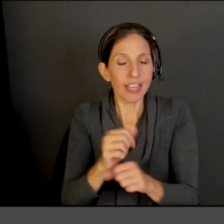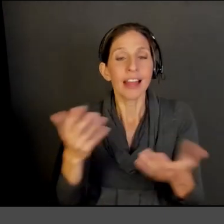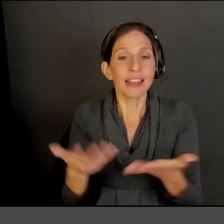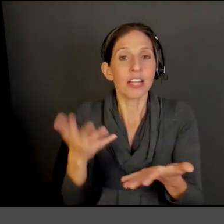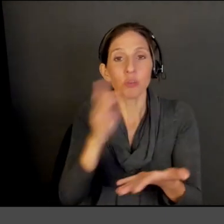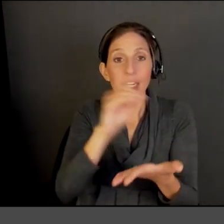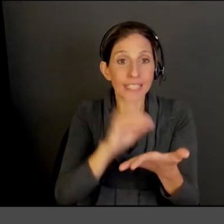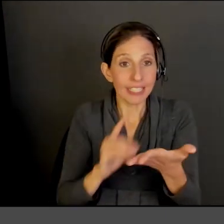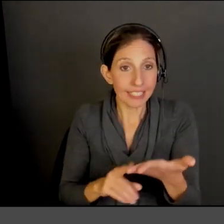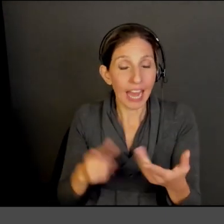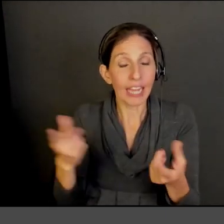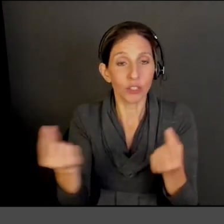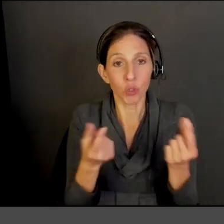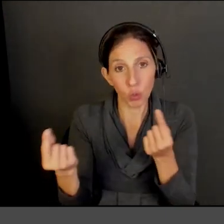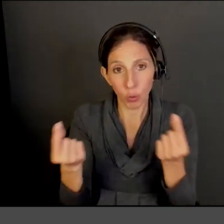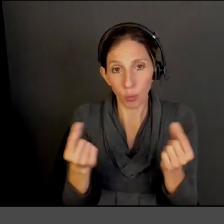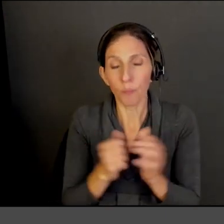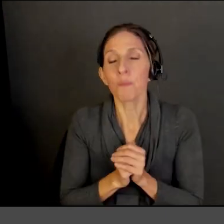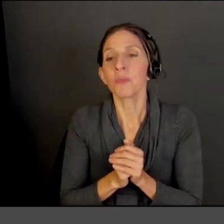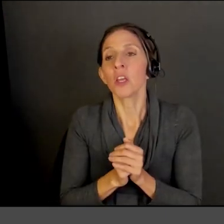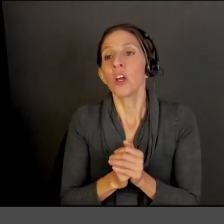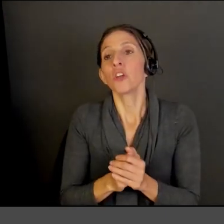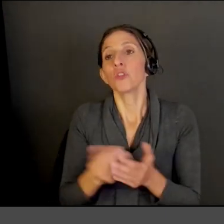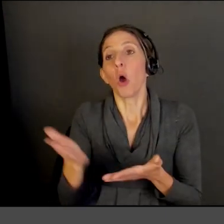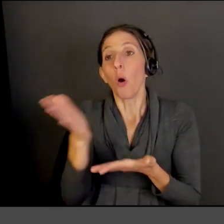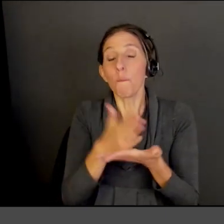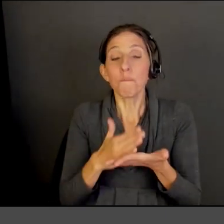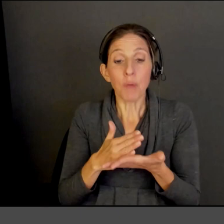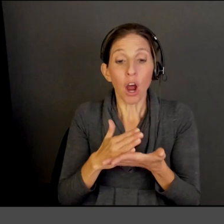AND SO PART OF THE THE POWER OF THE HUMANITIES IS IT